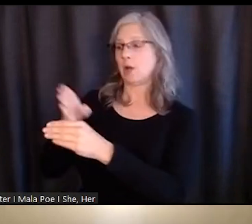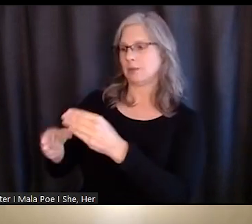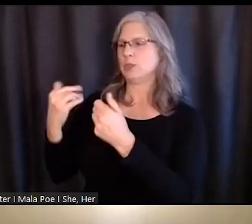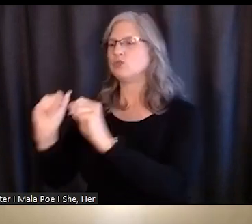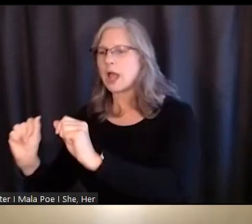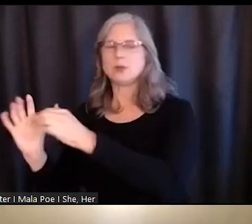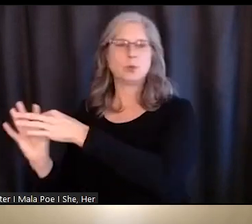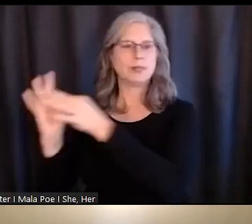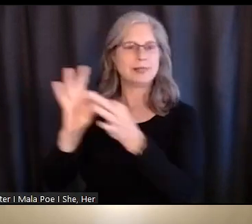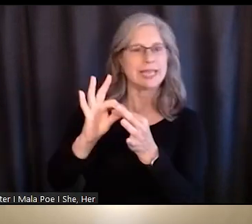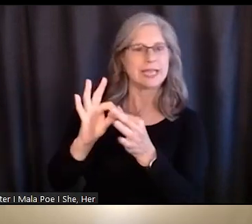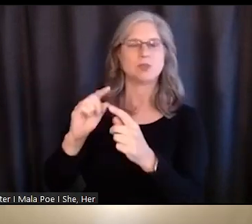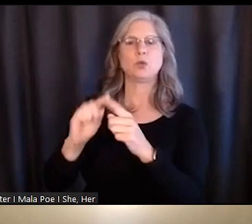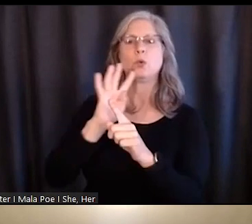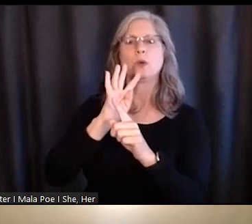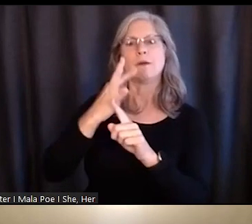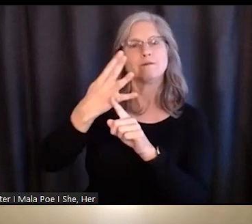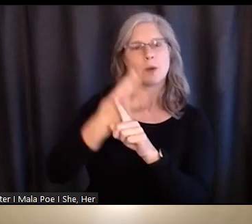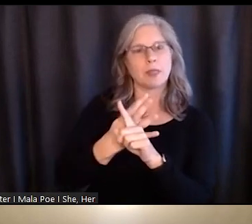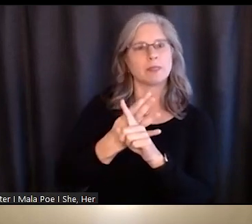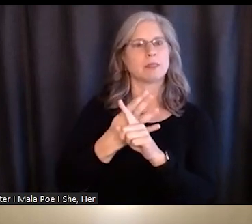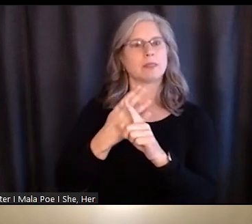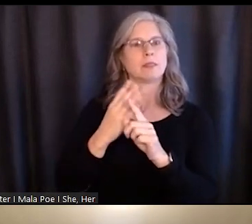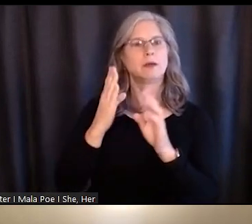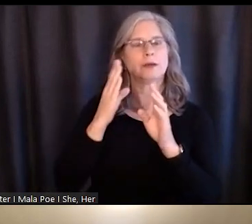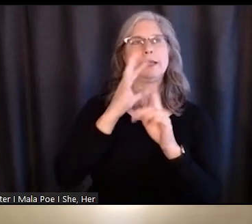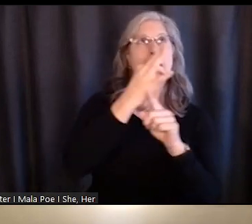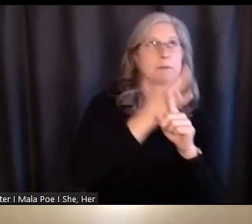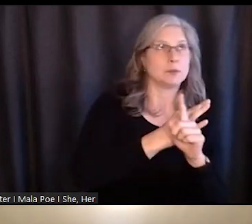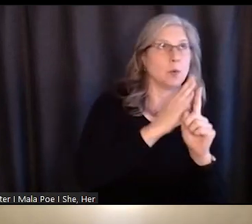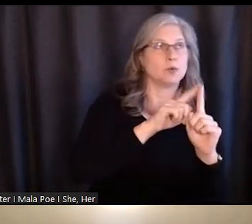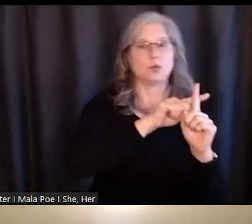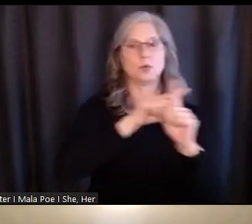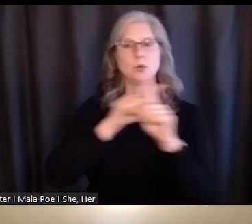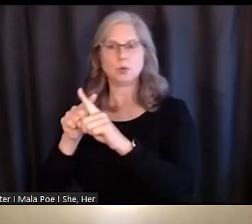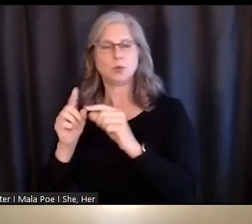performance or growth over time from nine months, but we haven't quite fully got there yet.